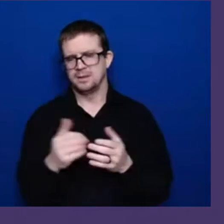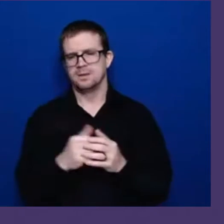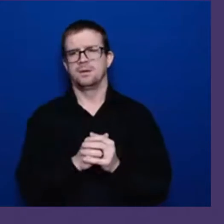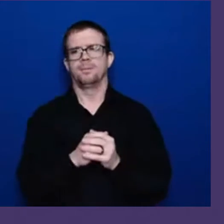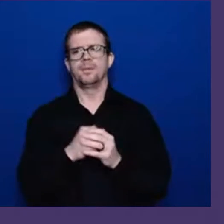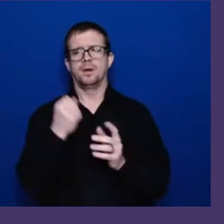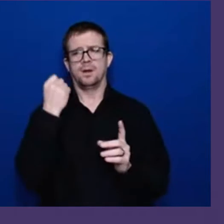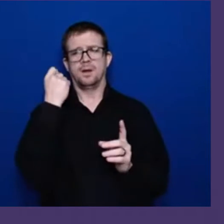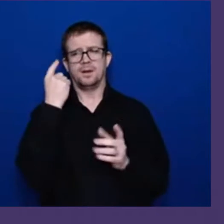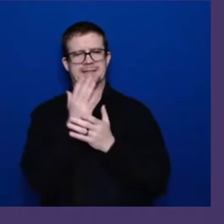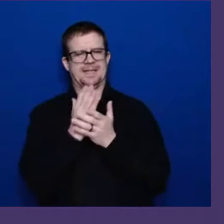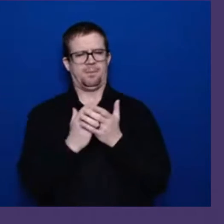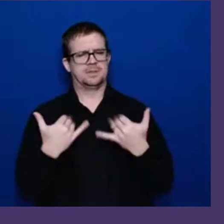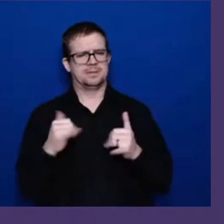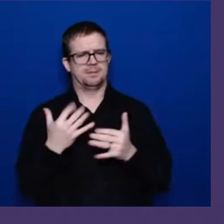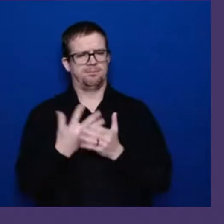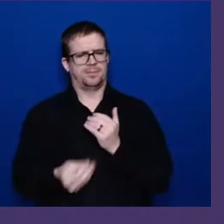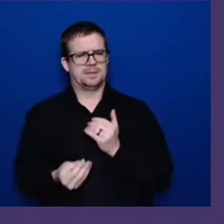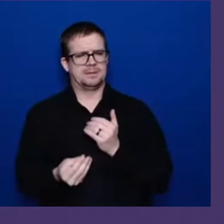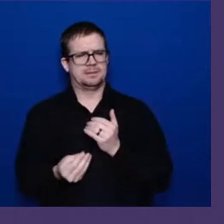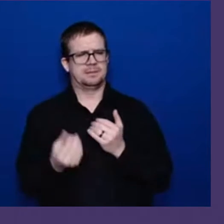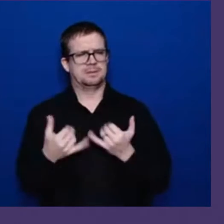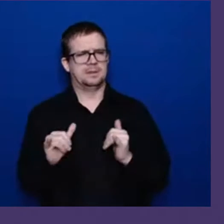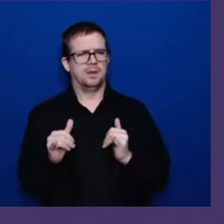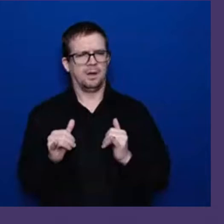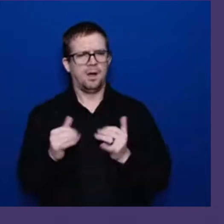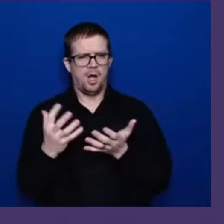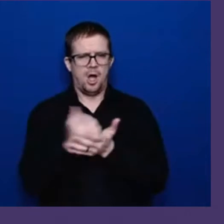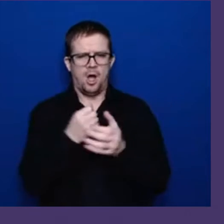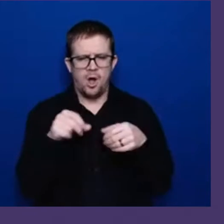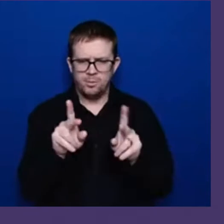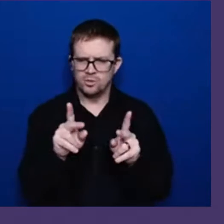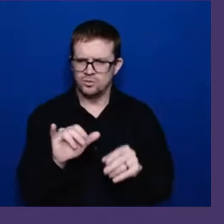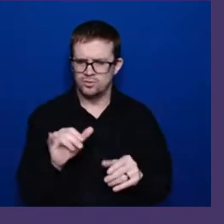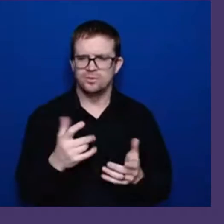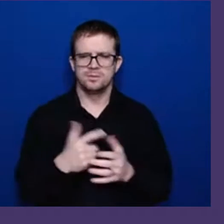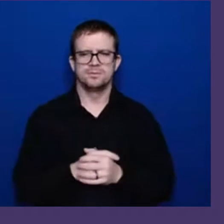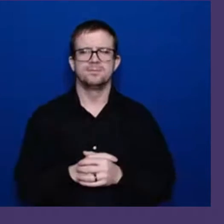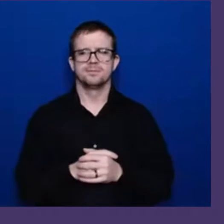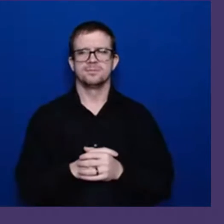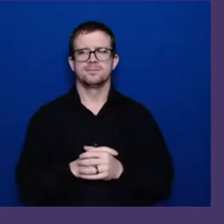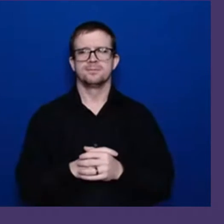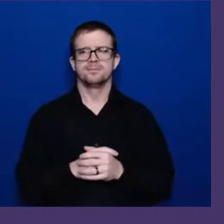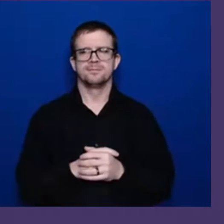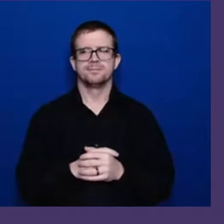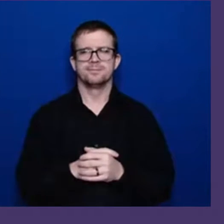there's some opportunities too. When you have people sitting at the table that may have some different